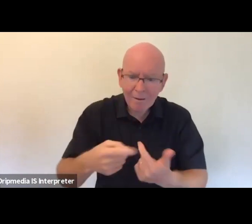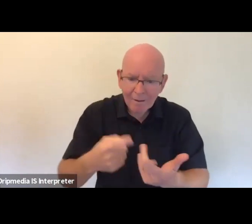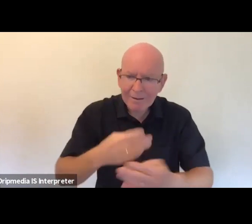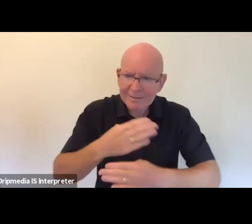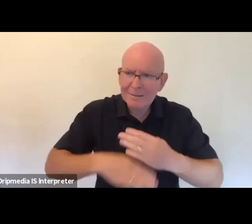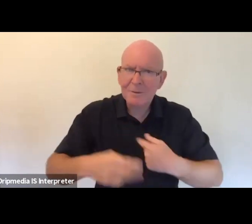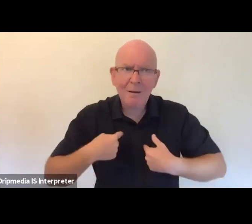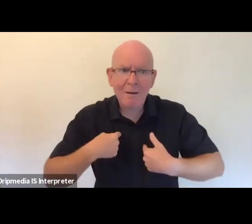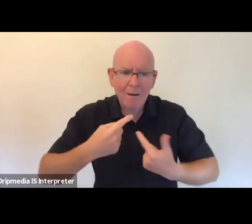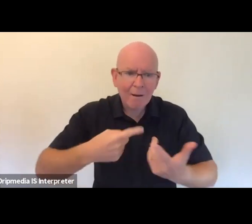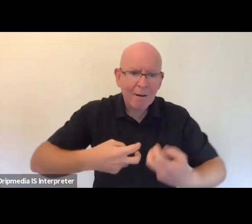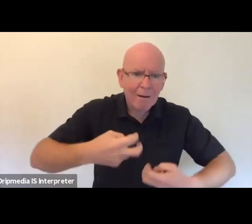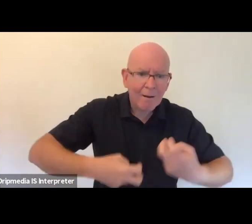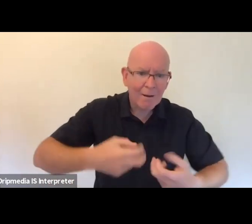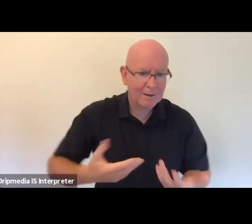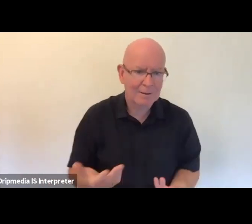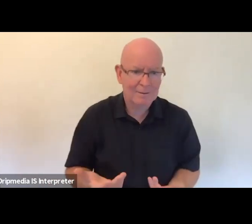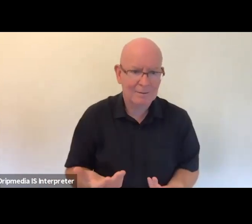for women with disabilities. So, to give some examples.